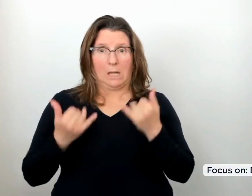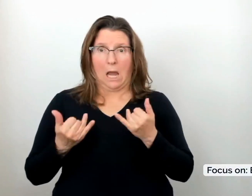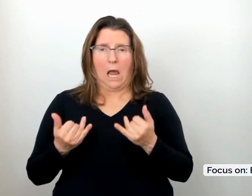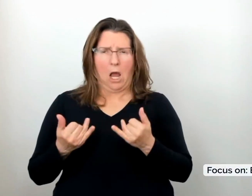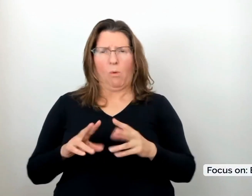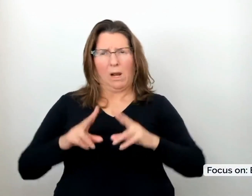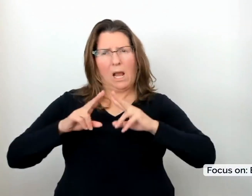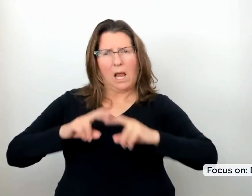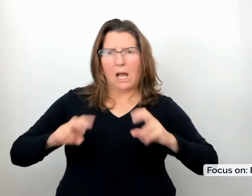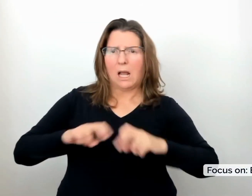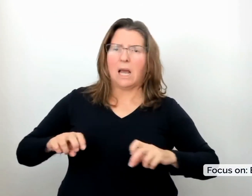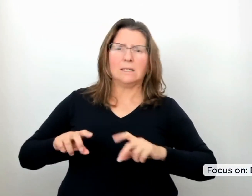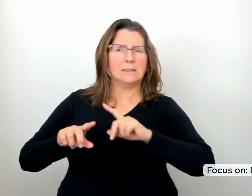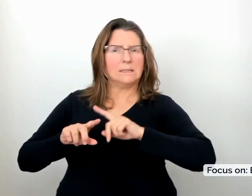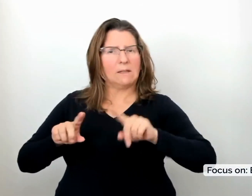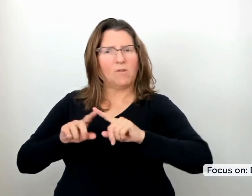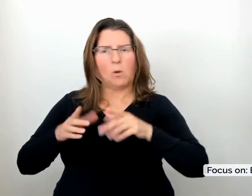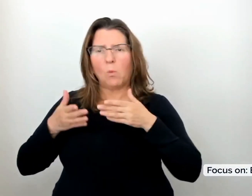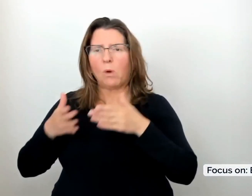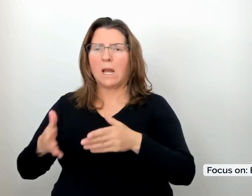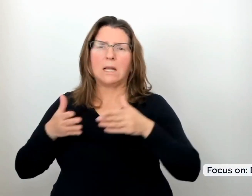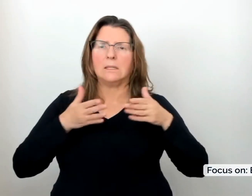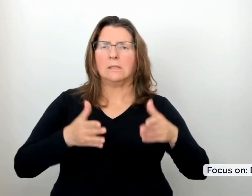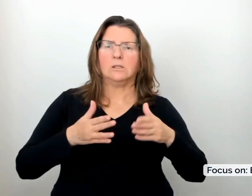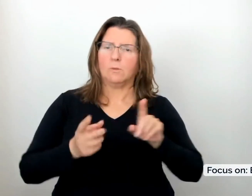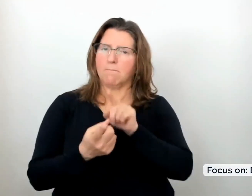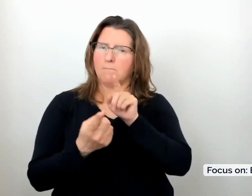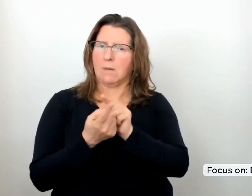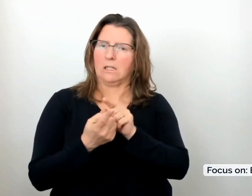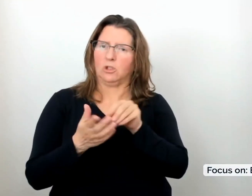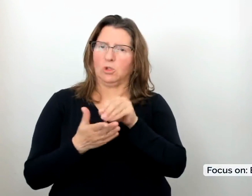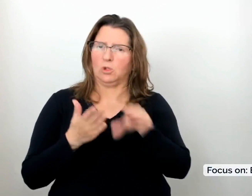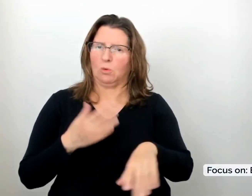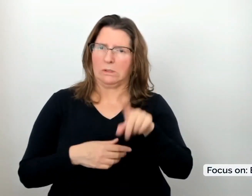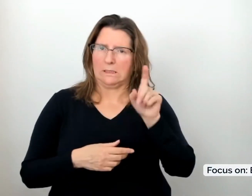So that summarizes the strategies about how to meet the needs of diverse learners.